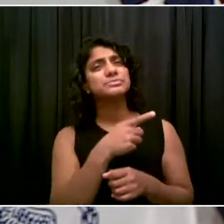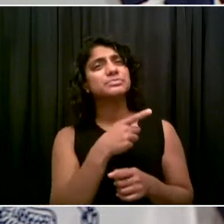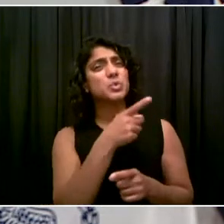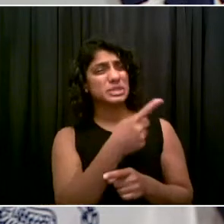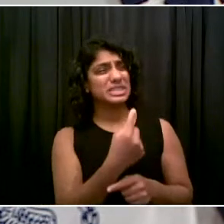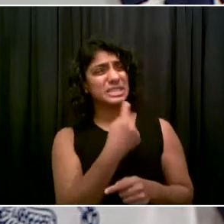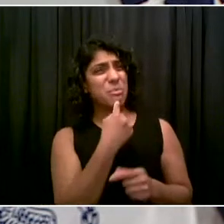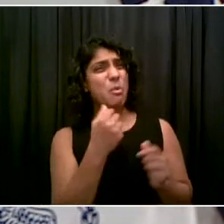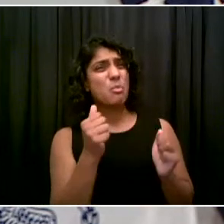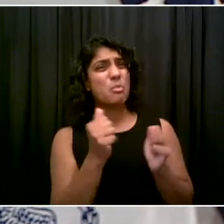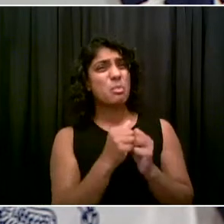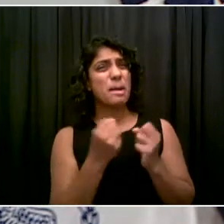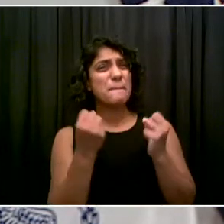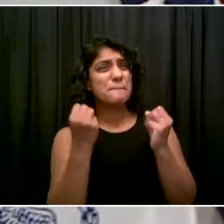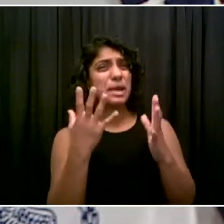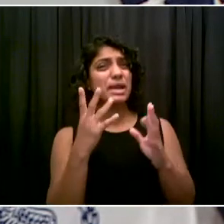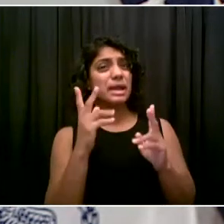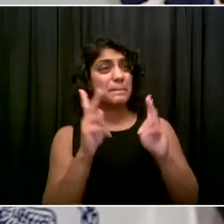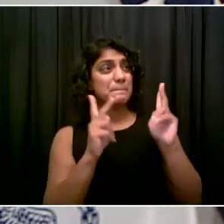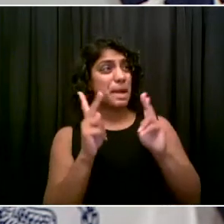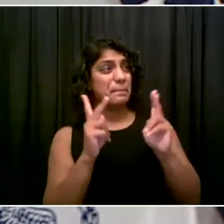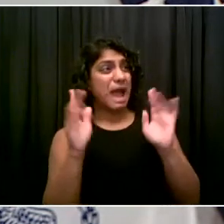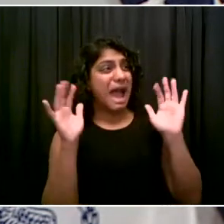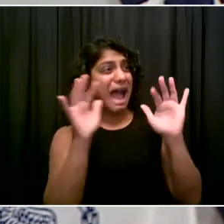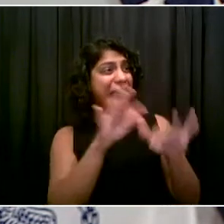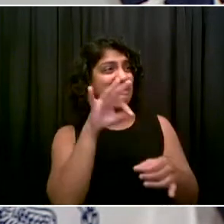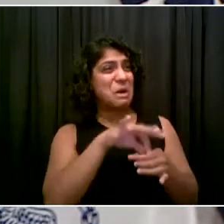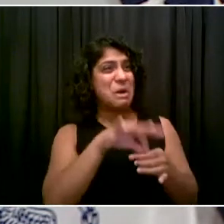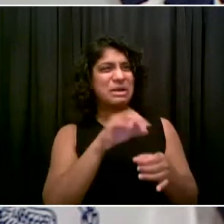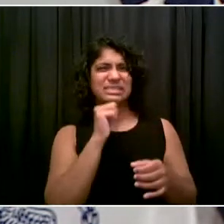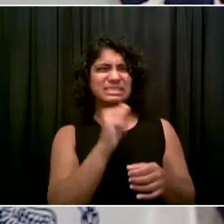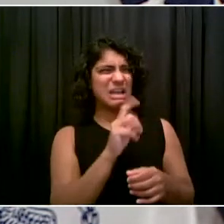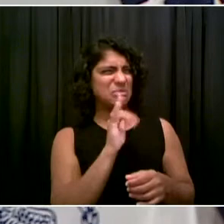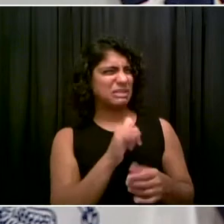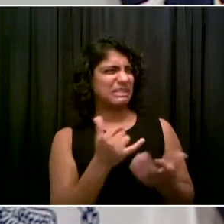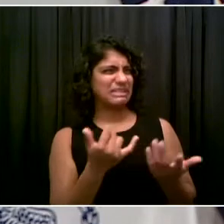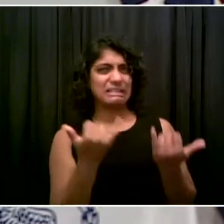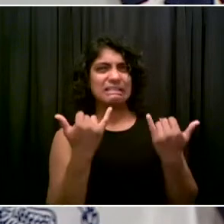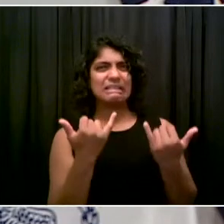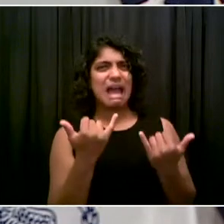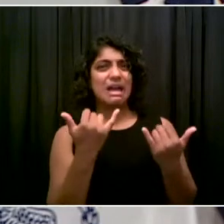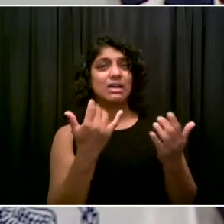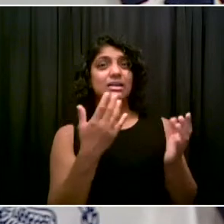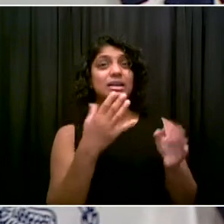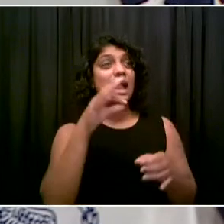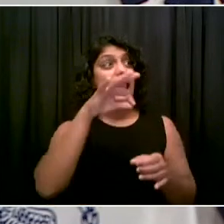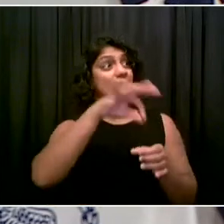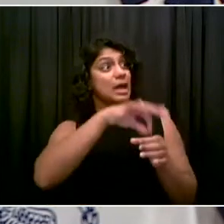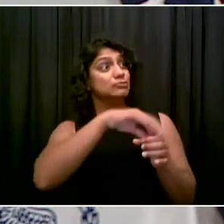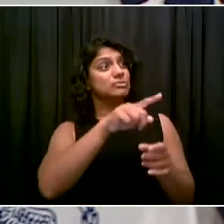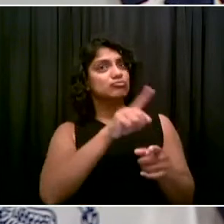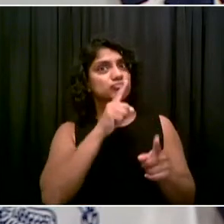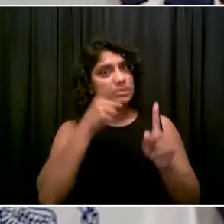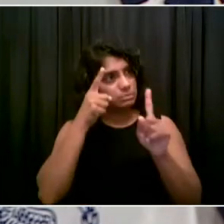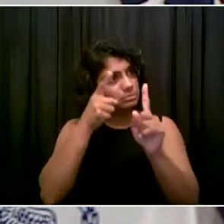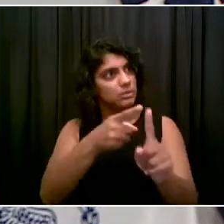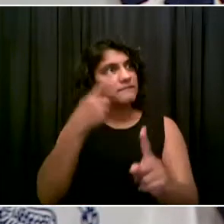Reporter: I DID WANT TO FOLLOW UP ON THE ELECTION. WERE YOU DISAPPONTIED WITH THE TURNOUT AND THE